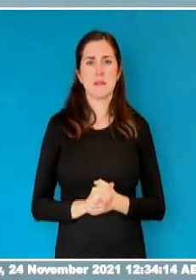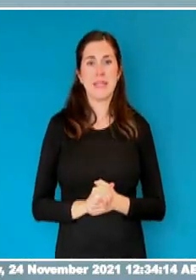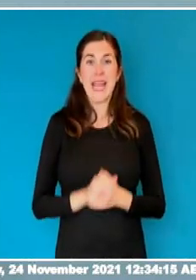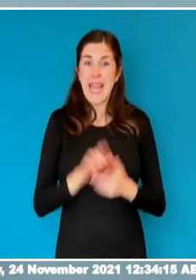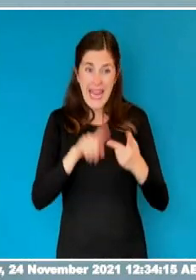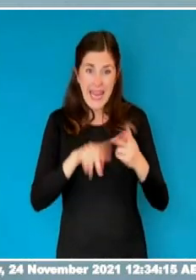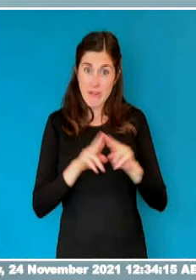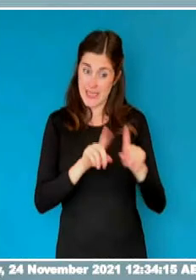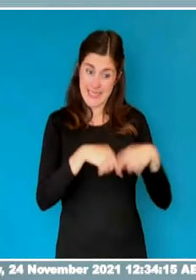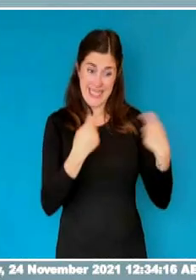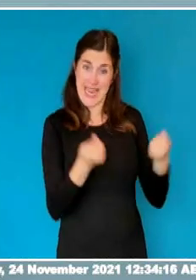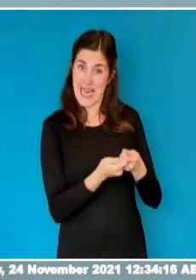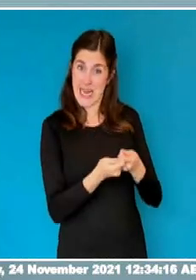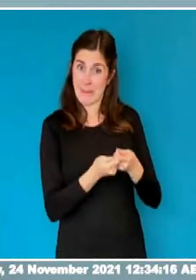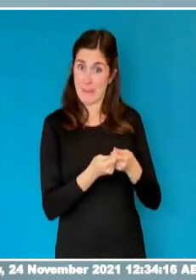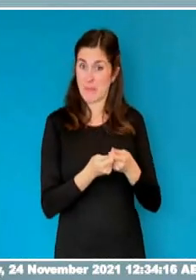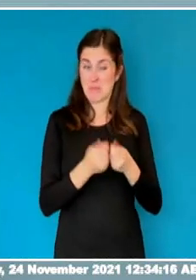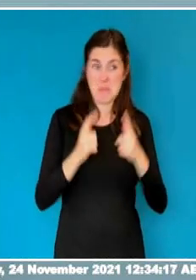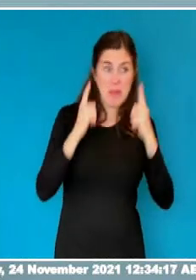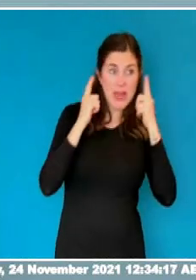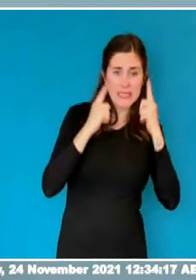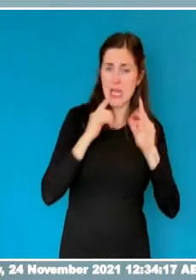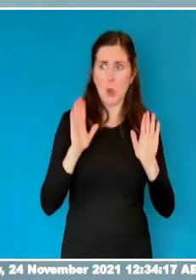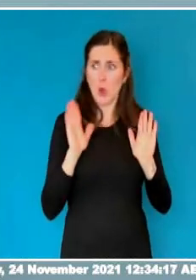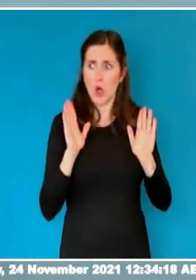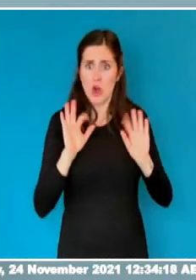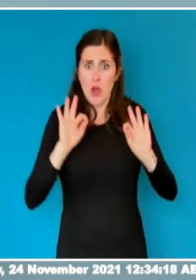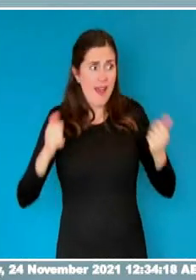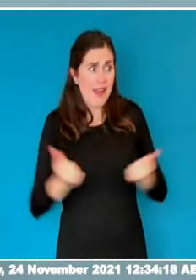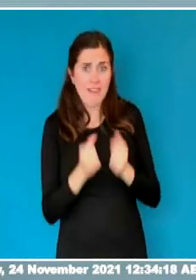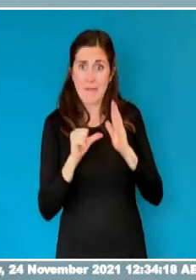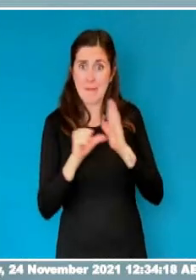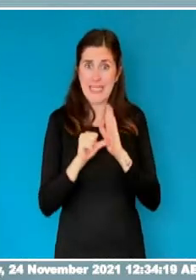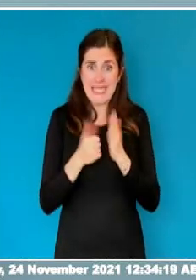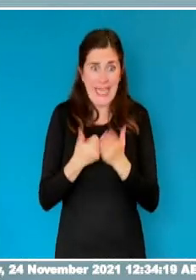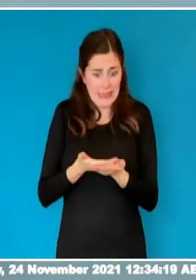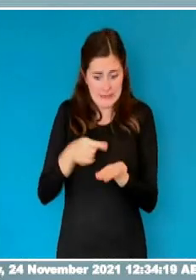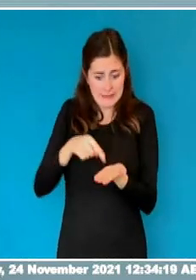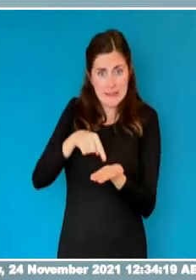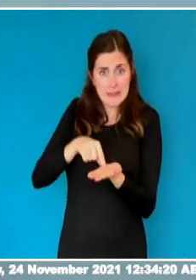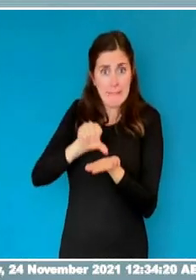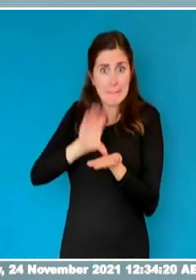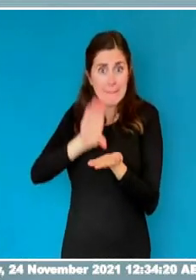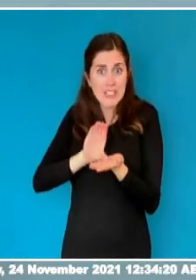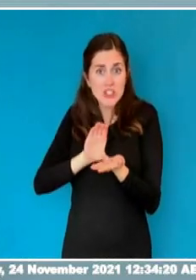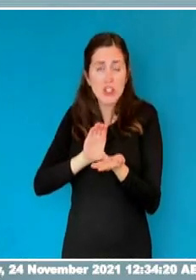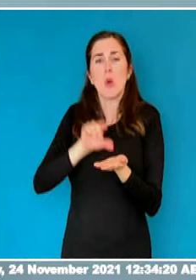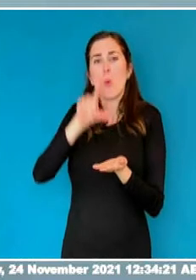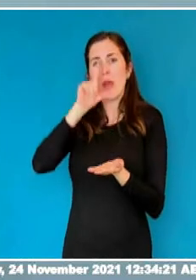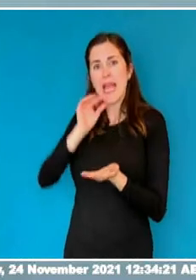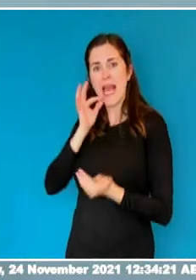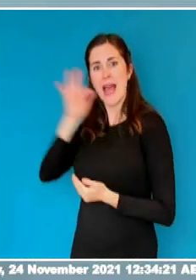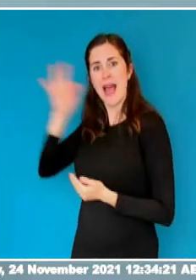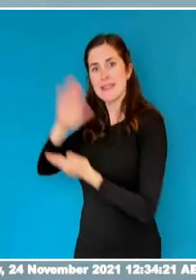sufficient funding for a particular adjustment, and then they can seek support from the central HR area. So it is actually both.